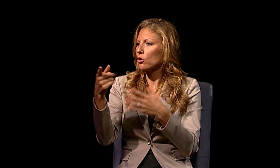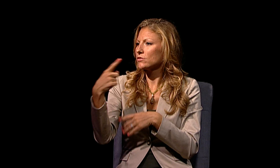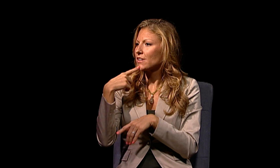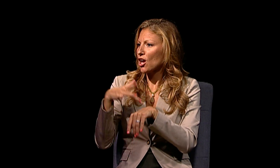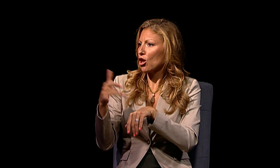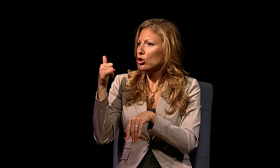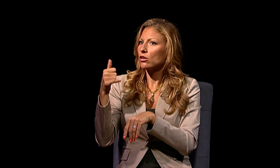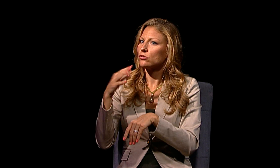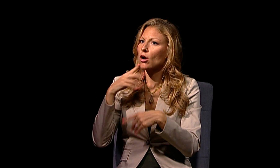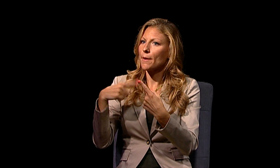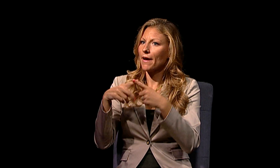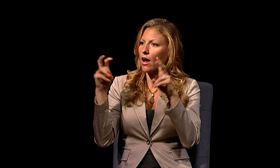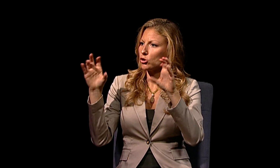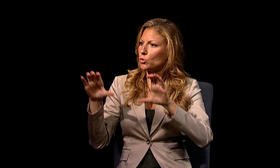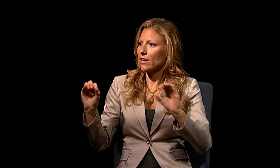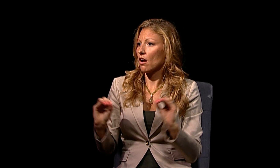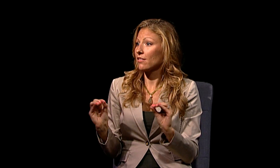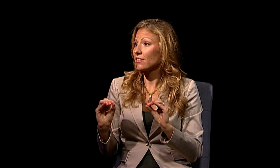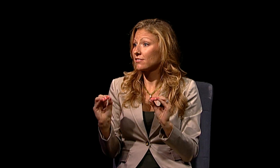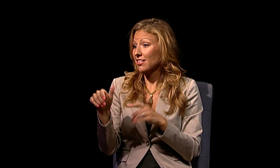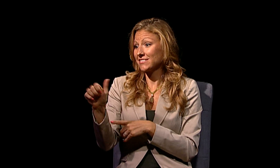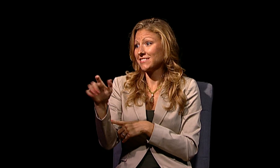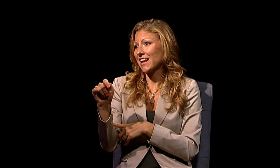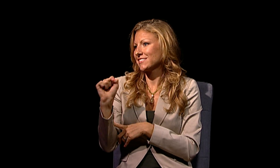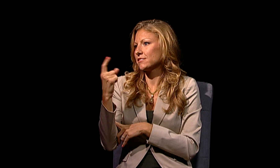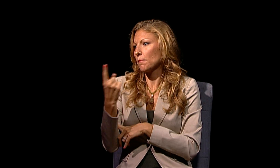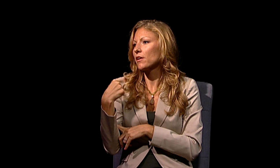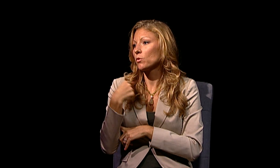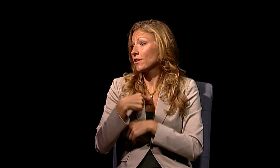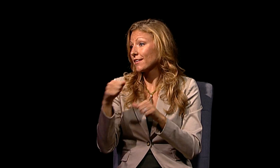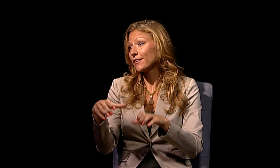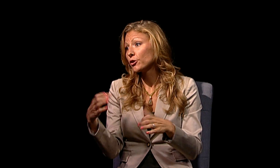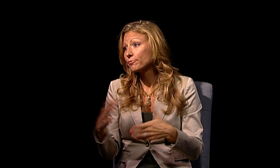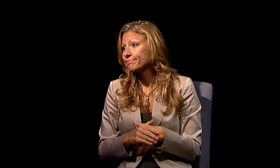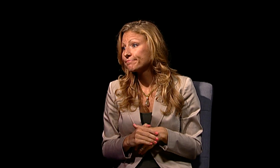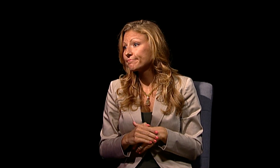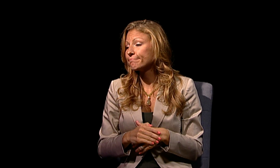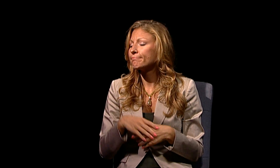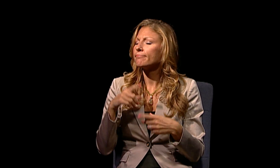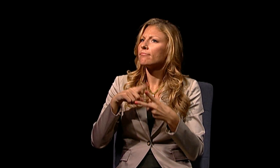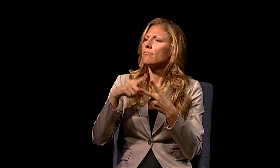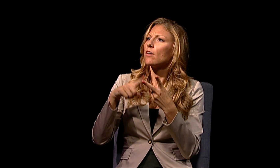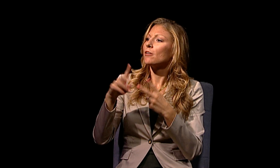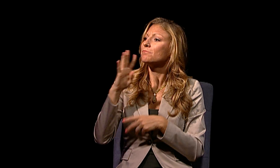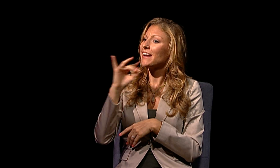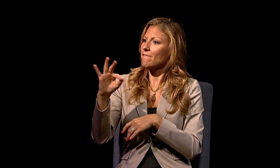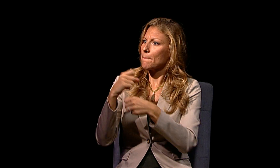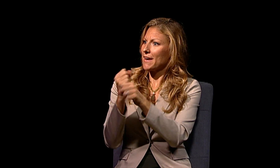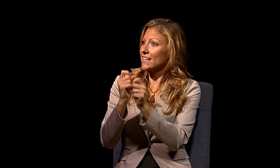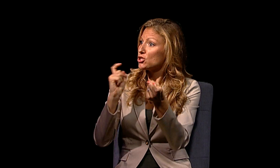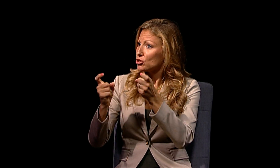I THINK THAT'S A PERFECT SEGUE TO WHAT YOU MENTIONED EARLIER ABOUT DOING NOTHING. IT'S REALLY SOMETHING THAT WE CAN DO.